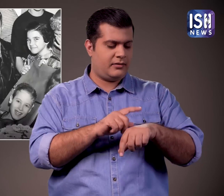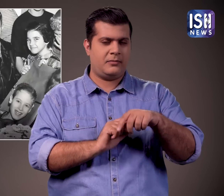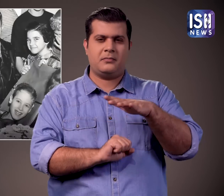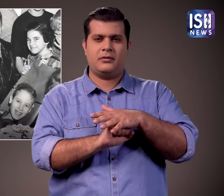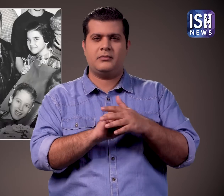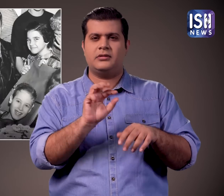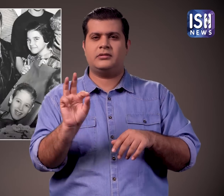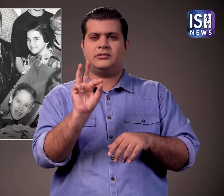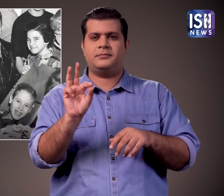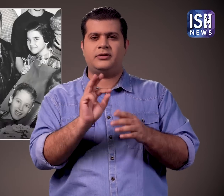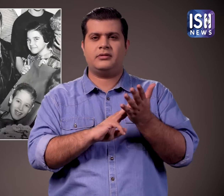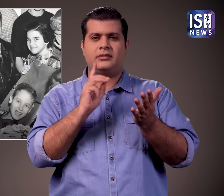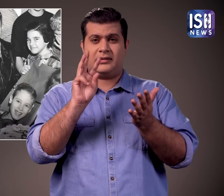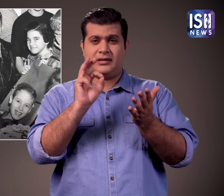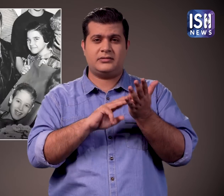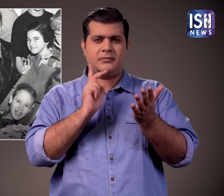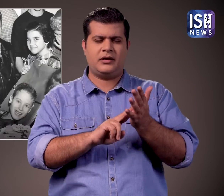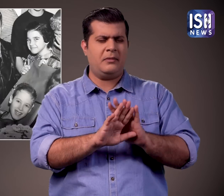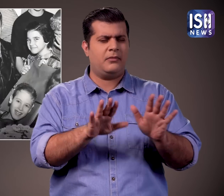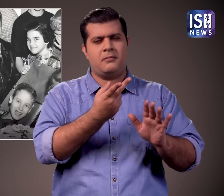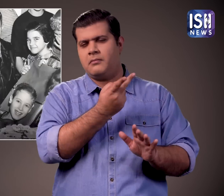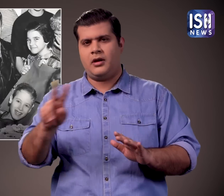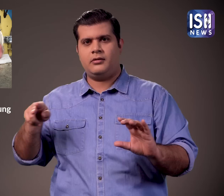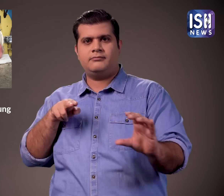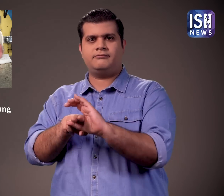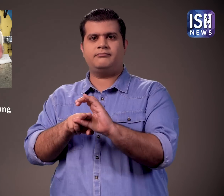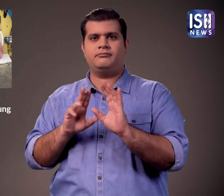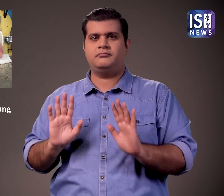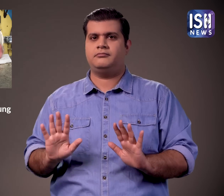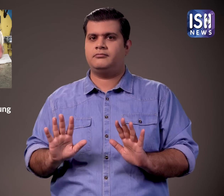After 30 minutes he would came back to his home and confined himself in iron lung.